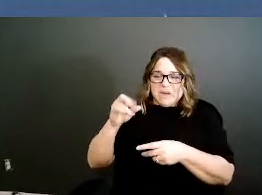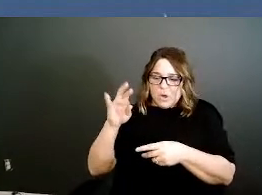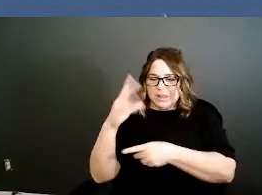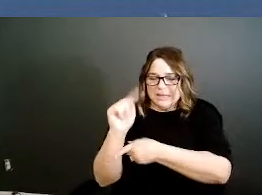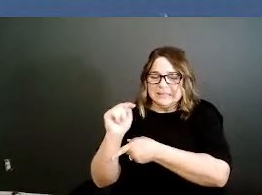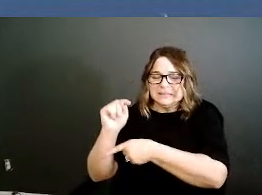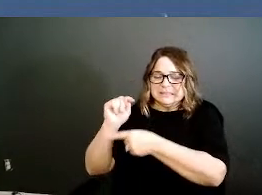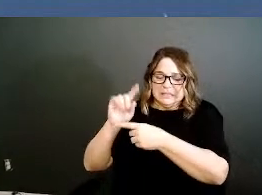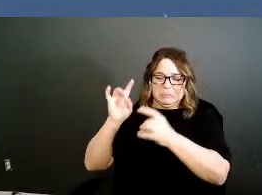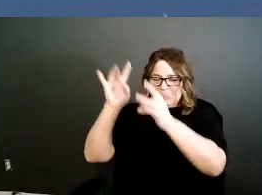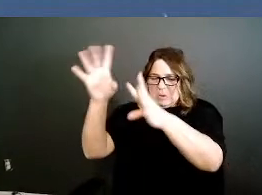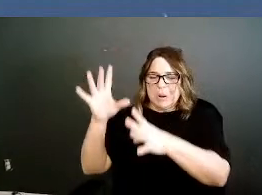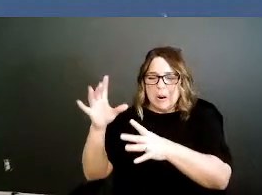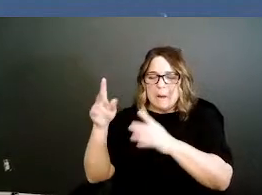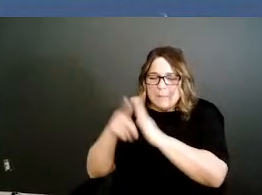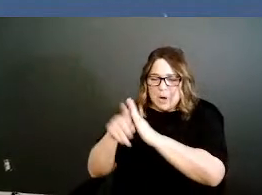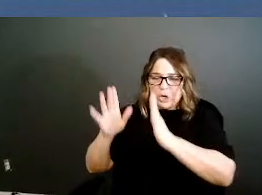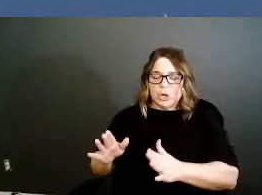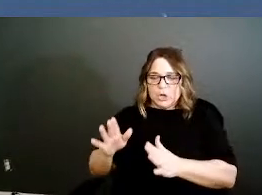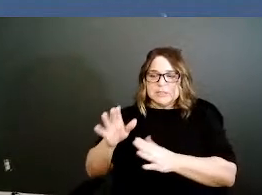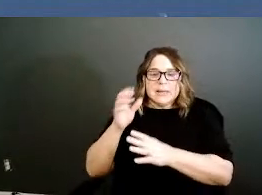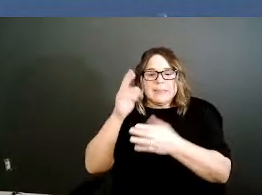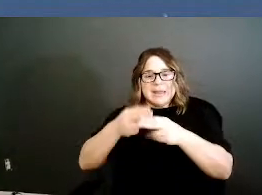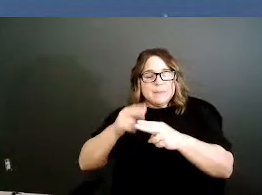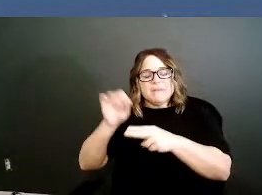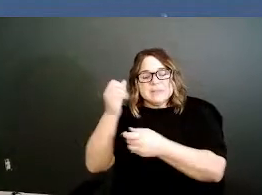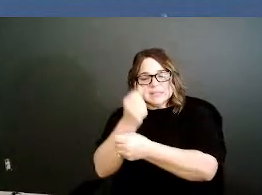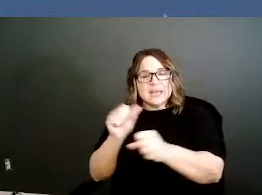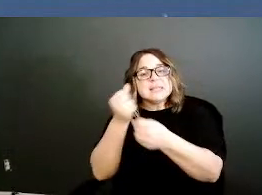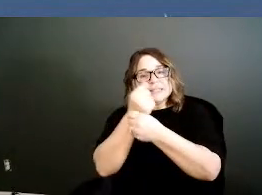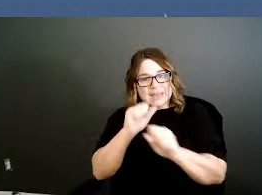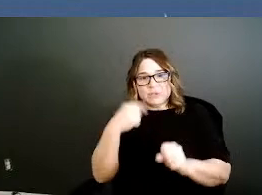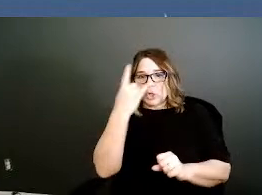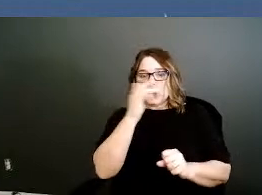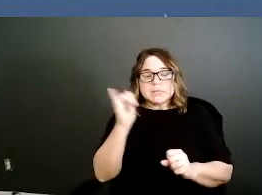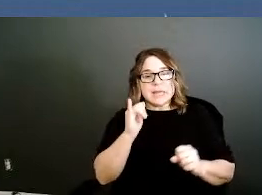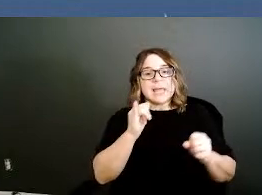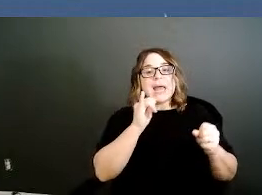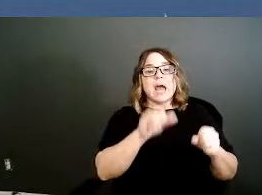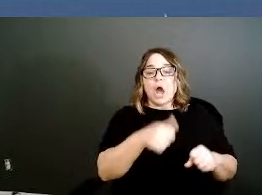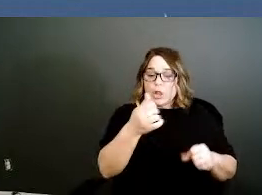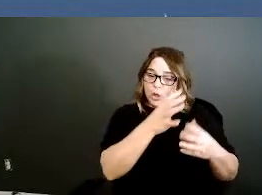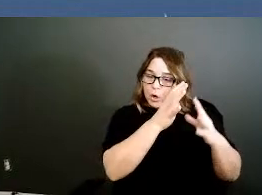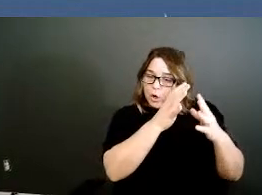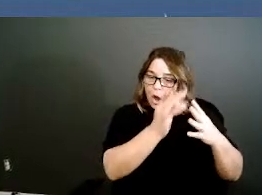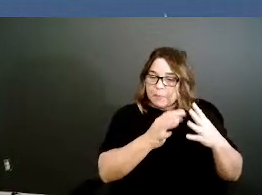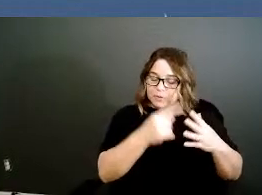ONLY, LABOR AND WORKERS RIGHTS AND INVESTIGATING IN OFFICE OF VIOLENCE PREVENTION. THE POLICE HAVE HUNDREDS OF MILLIONS OF DOLLARS WITHOUT AN INCREASE.